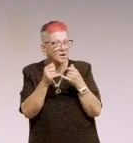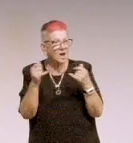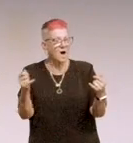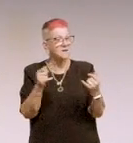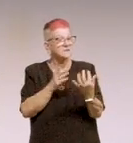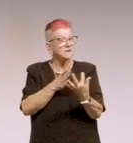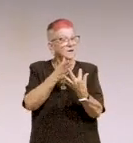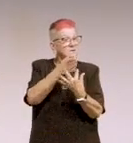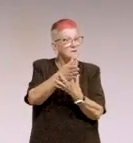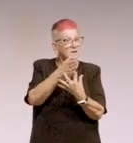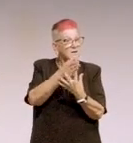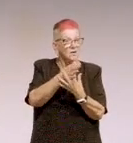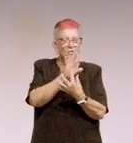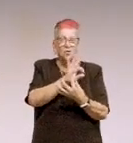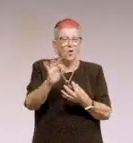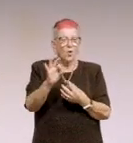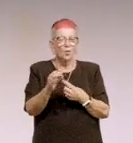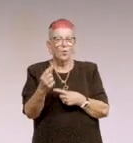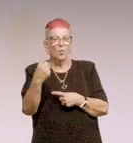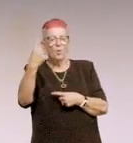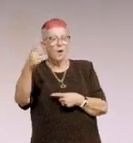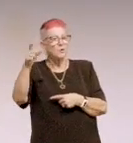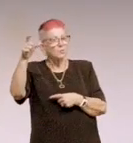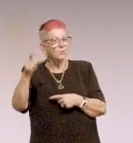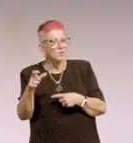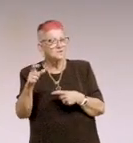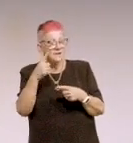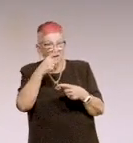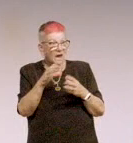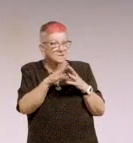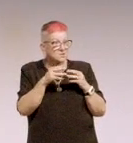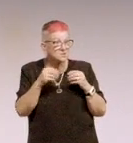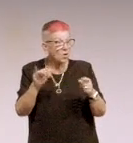cannot be a one person, so one person cannot solve all the accessibility related issues.